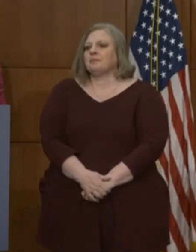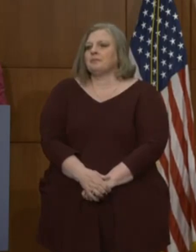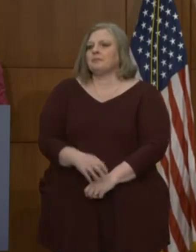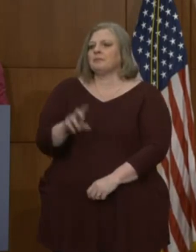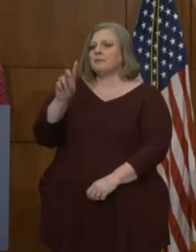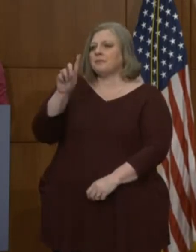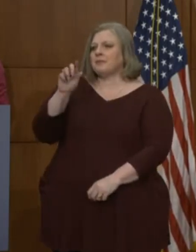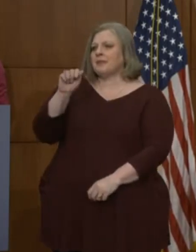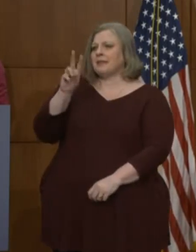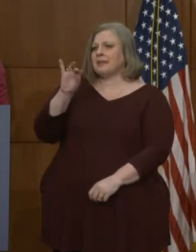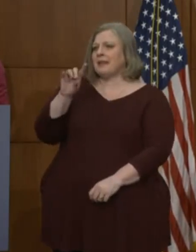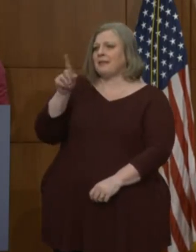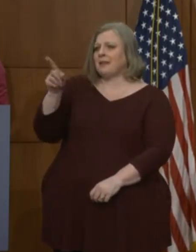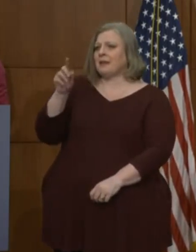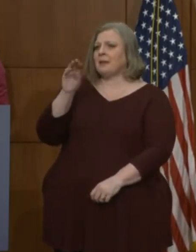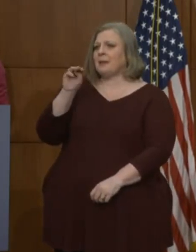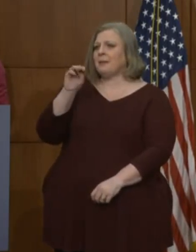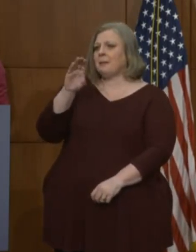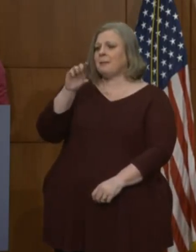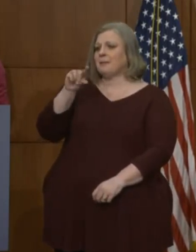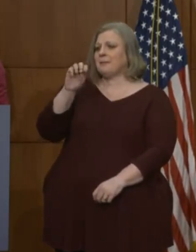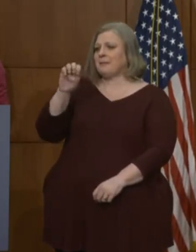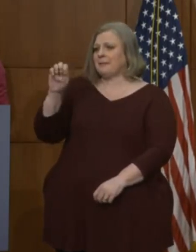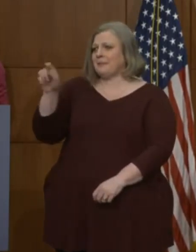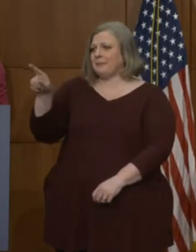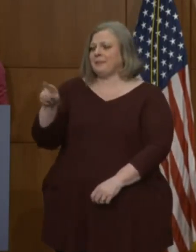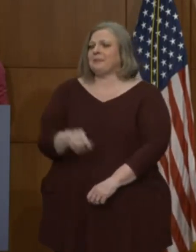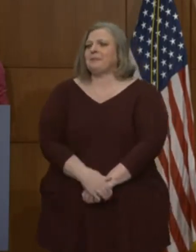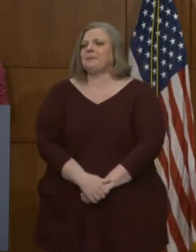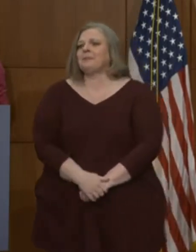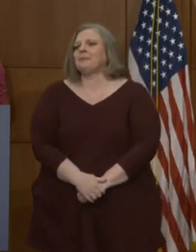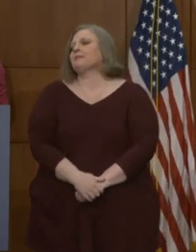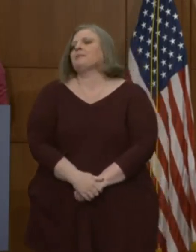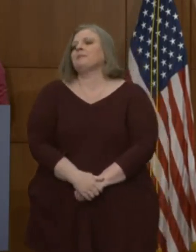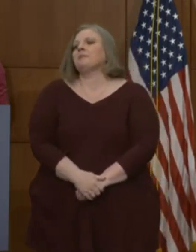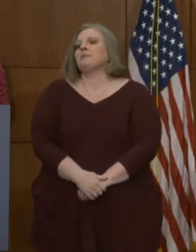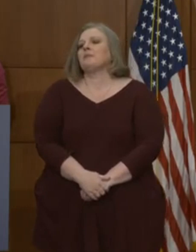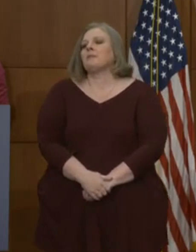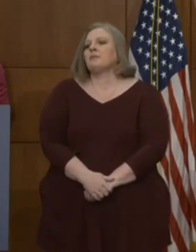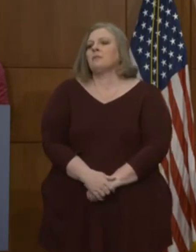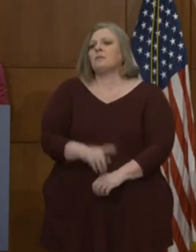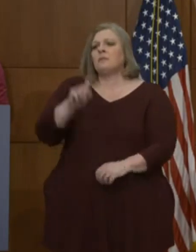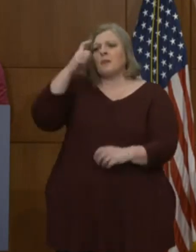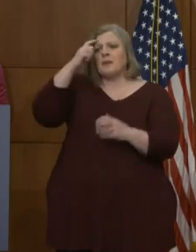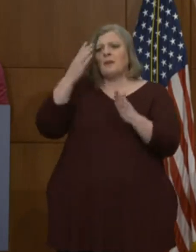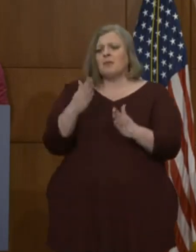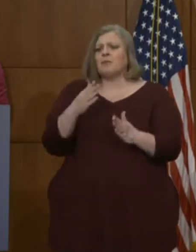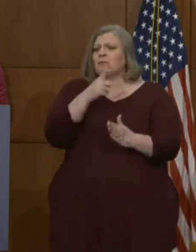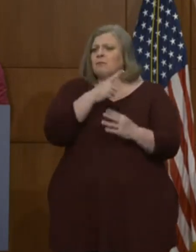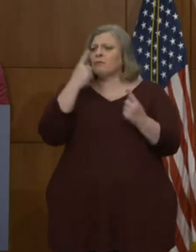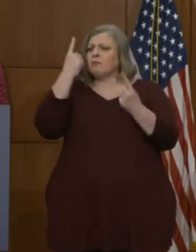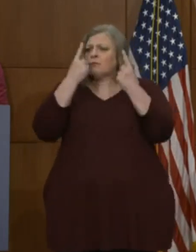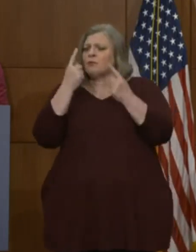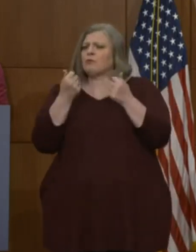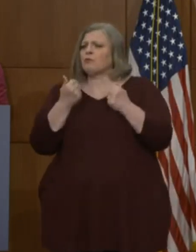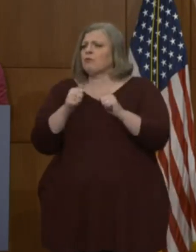IS IN THEIR BEST INTEREST. DAVID MCGEE WITH THE BRISTOL DAVID MCGEE WITH THE BRISTOL HERALD COURIER. H. THANK YOU HERALD COURIER. H. THANK YOU GOVERNOR I WANT TO ASK YOU GOVERNOR I WANT TO ASK YOU DELIBERATE TRYING TO GET